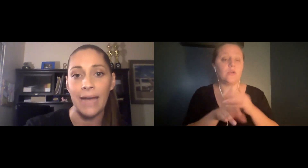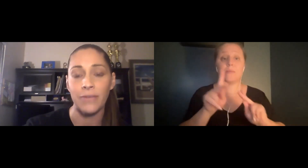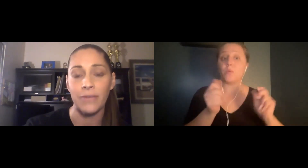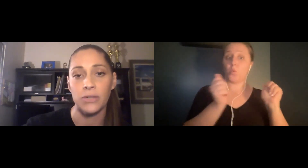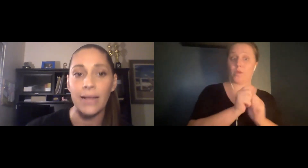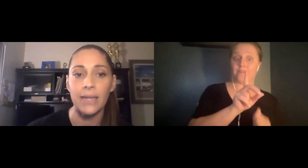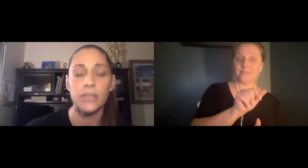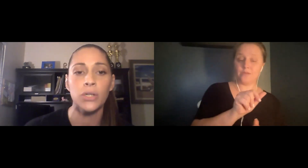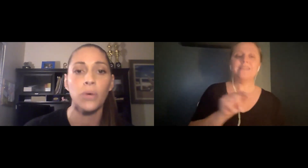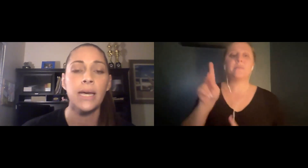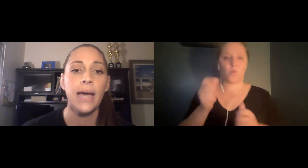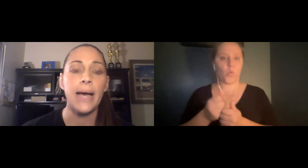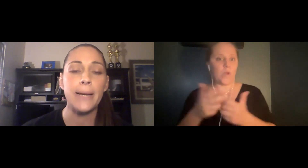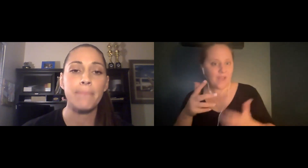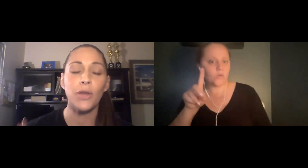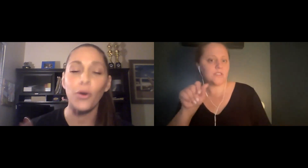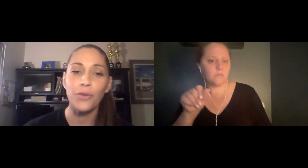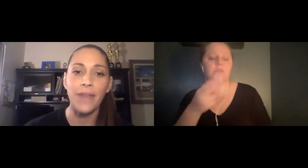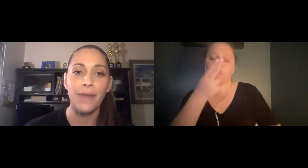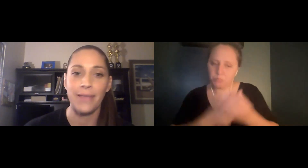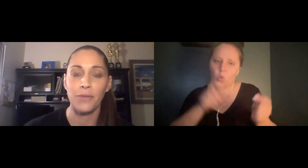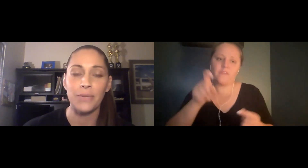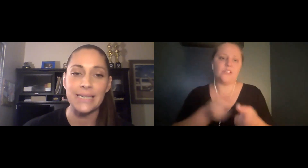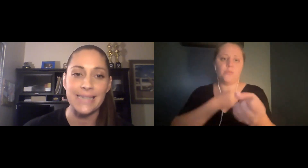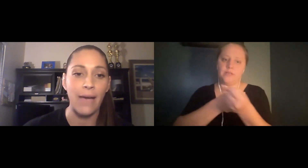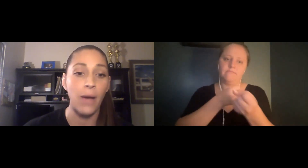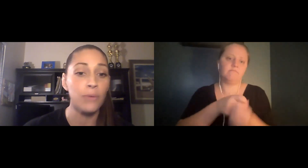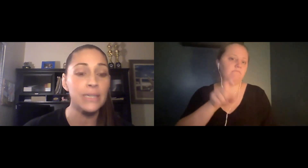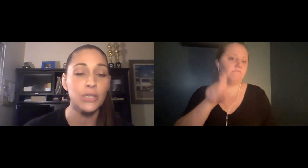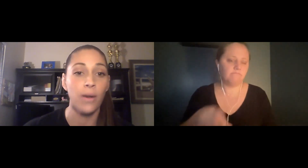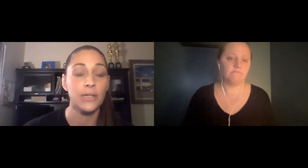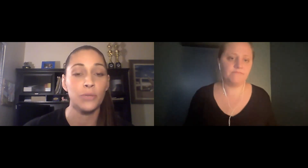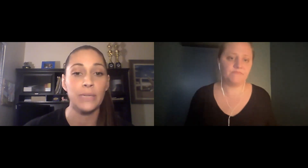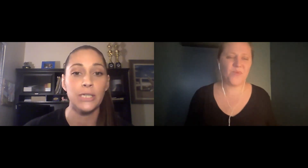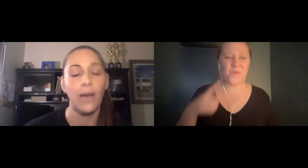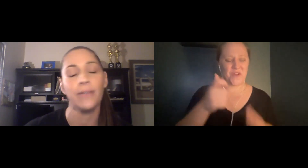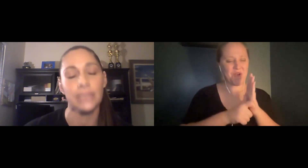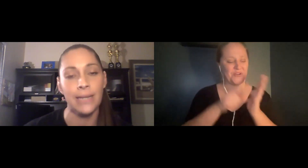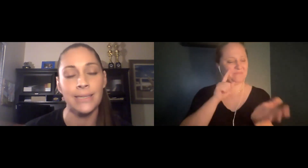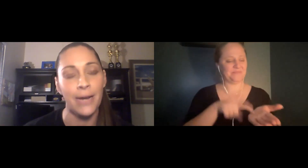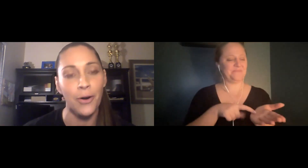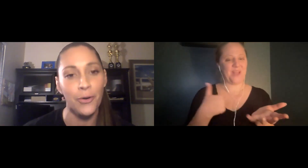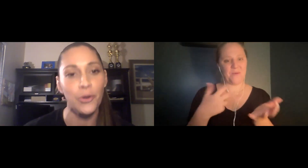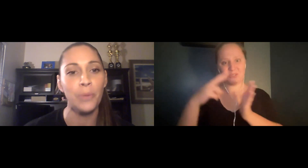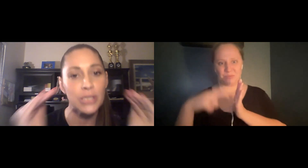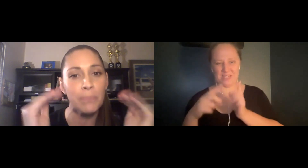advocates or allies. So, the article that I read that really stuck out, I really just wanted to read you, obviously not the entire article, but just the